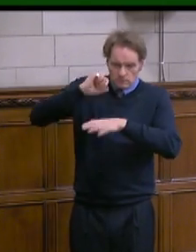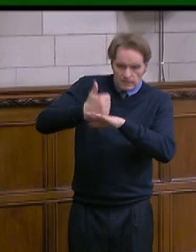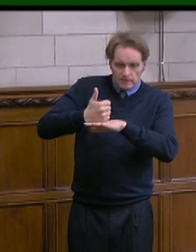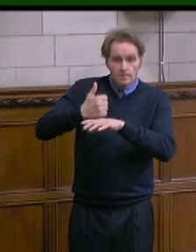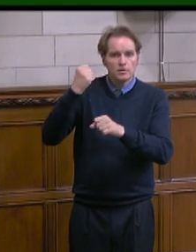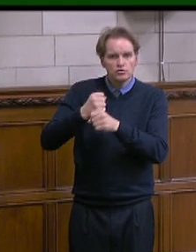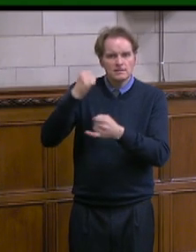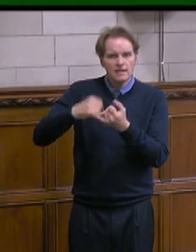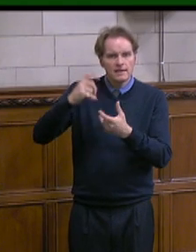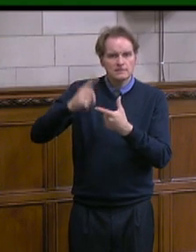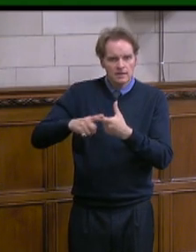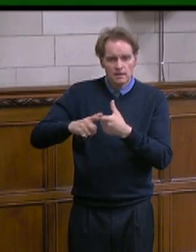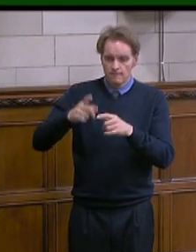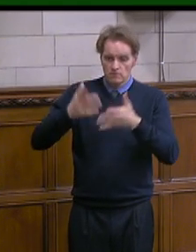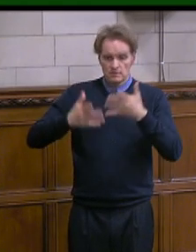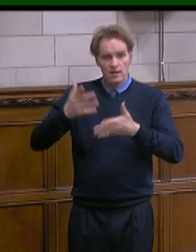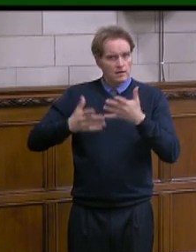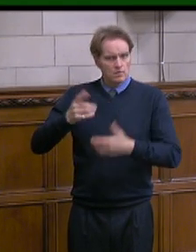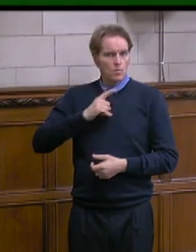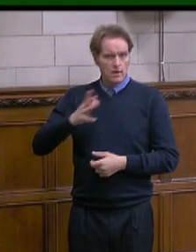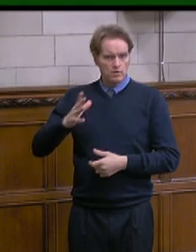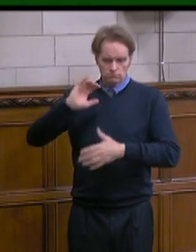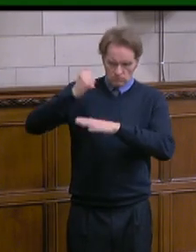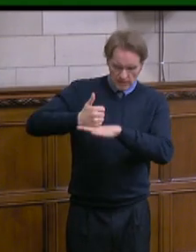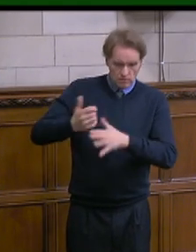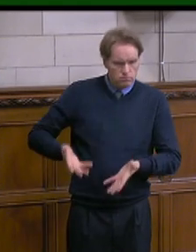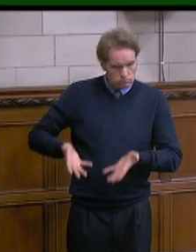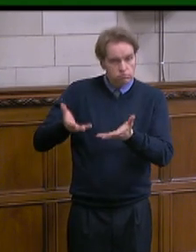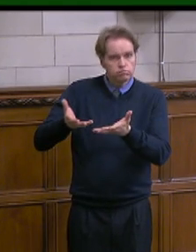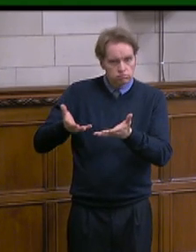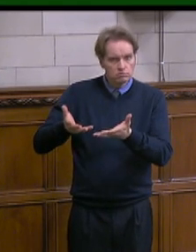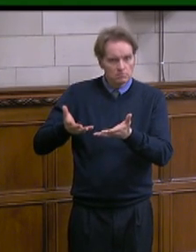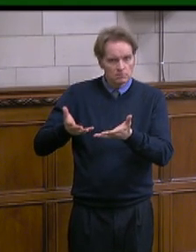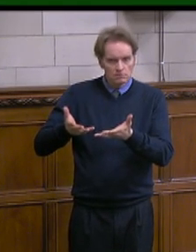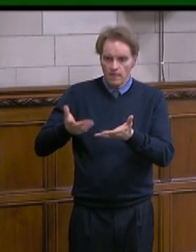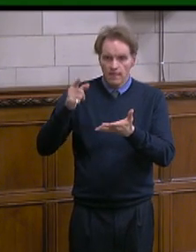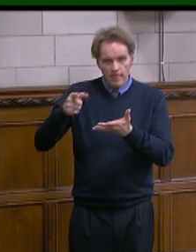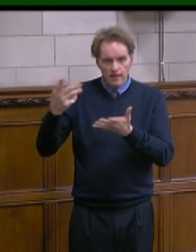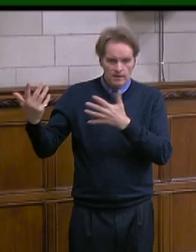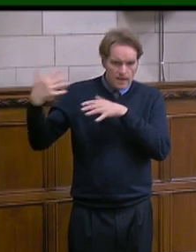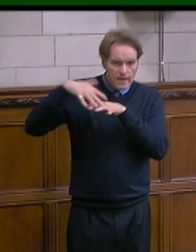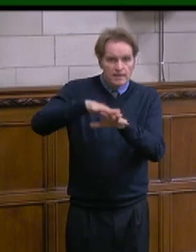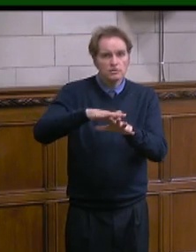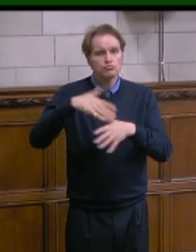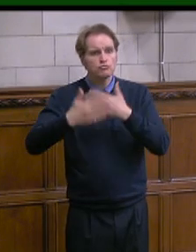Sign Language can come on stream and then be integrated in the school system, by which